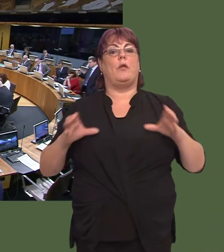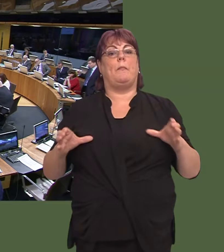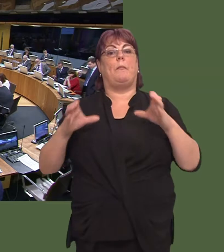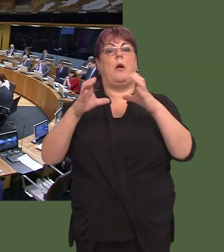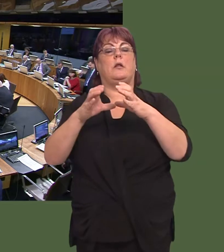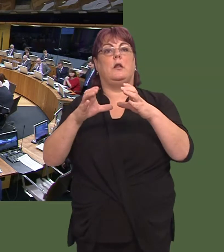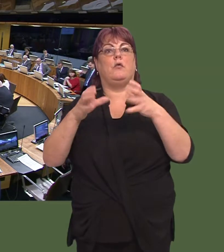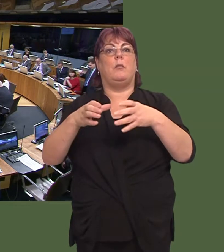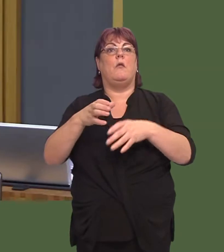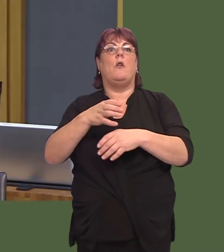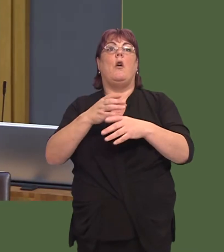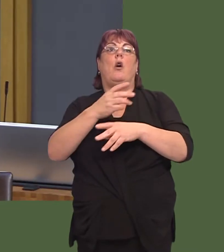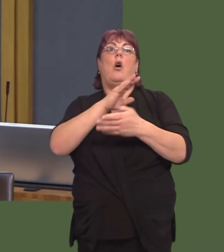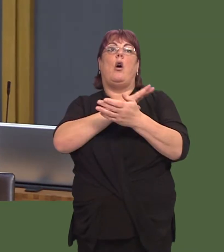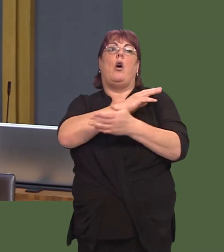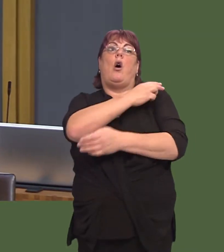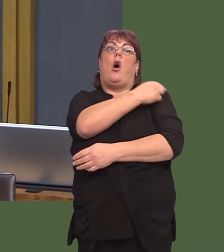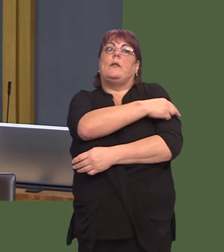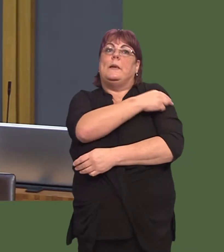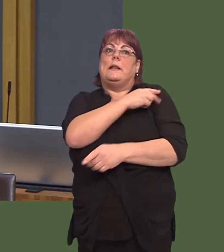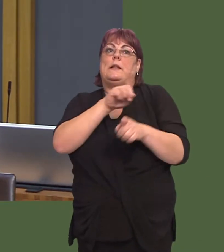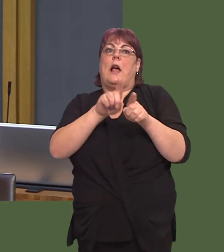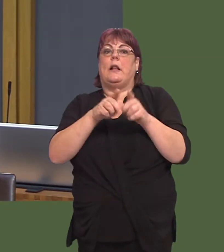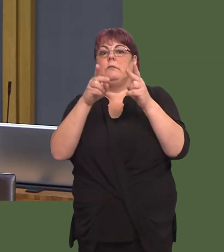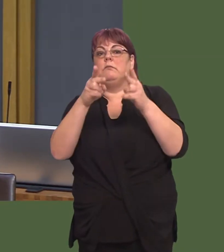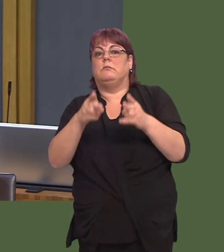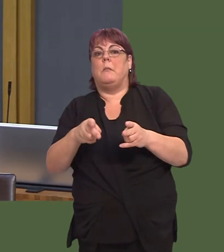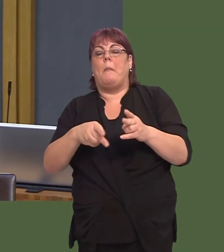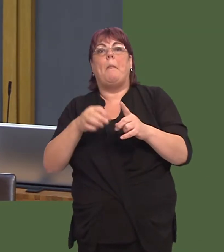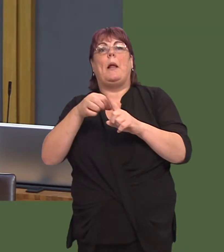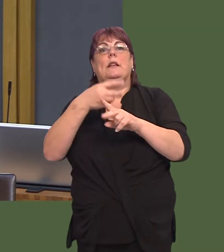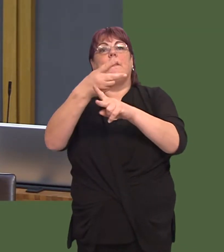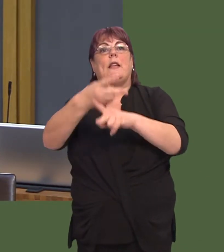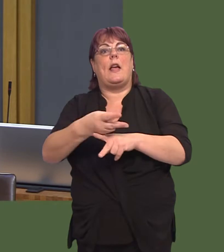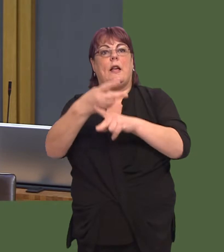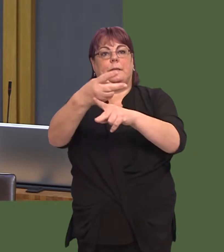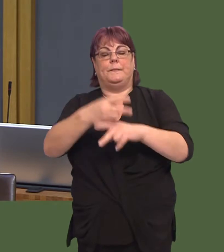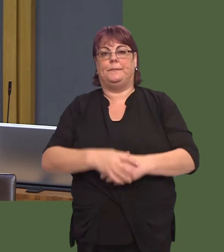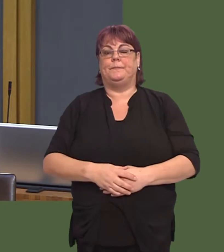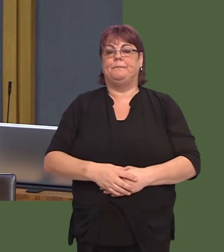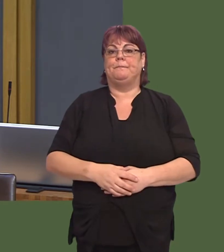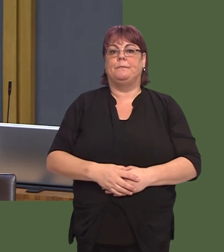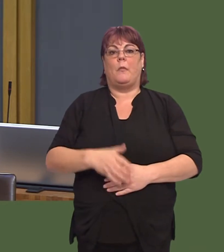is looking at the possibility of holding an inquiry into how to deal with inequalities